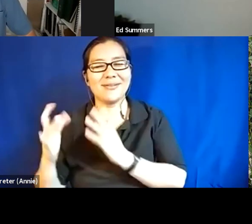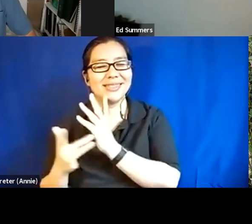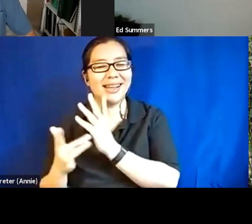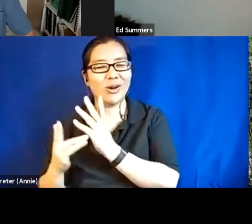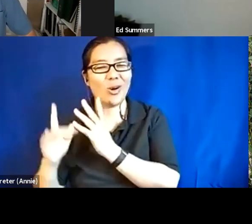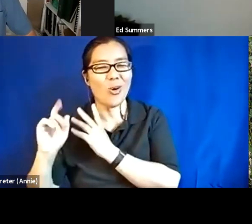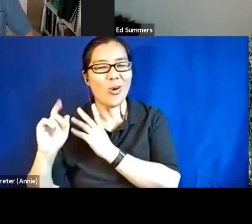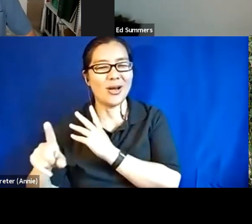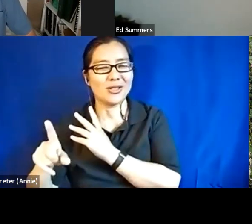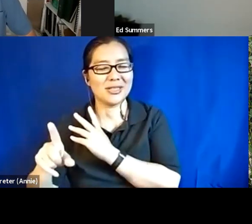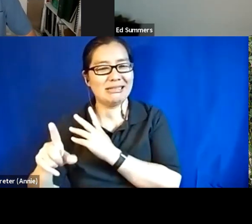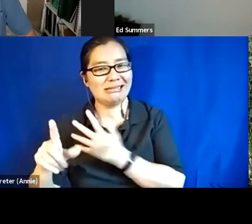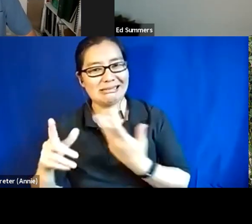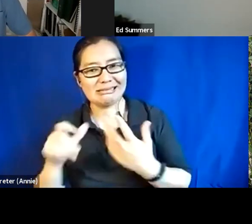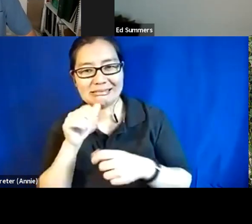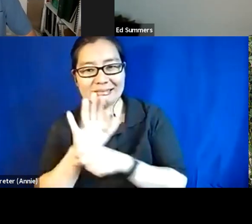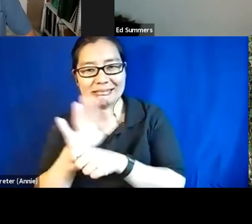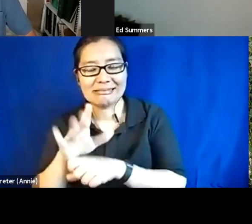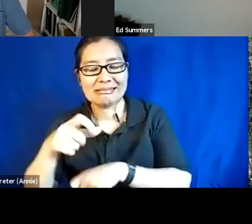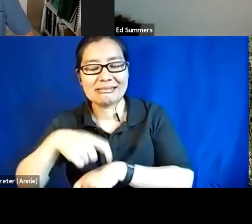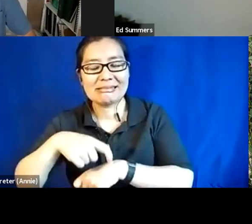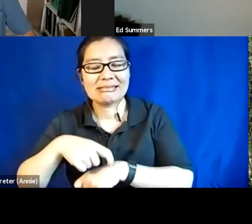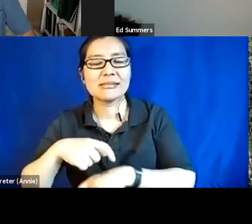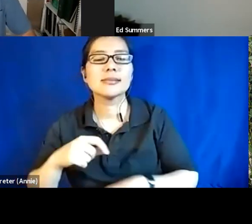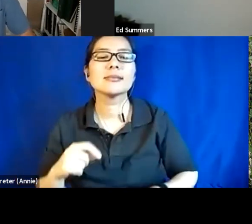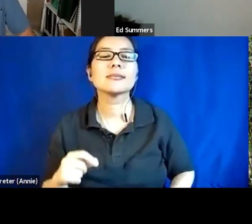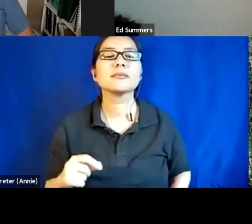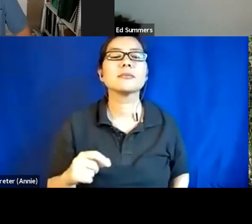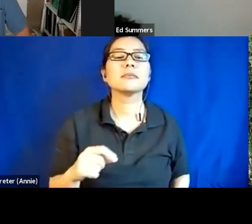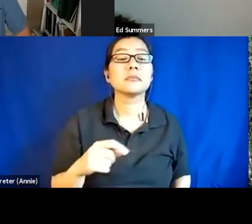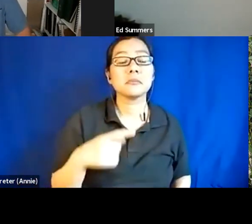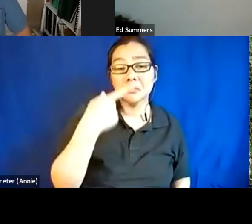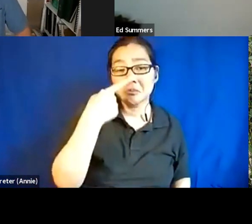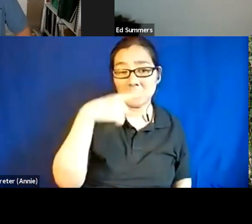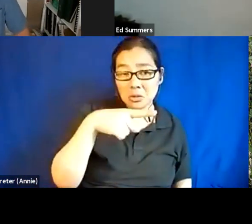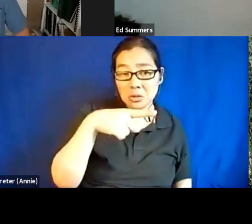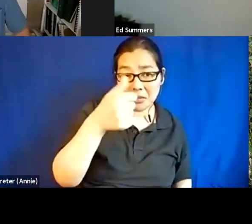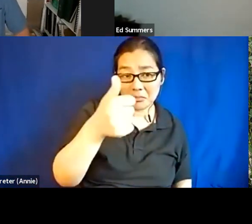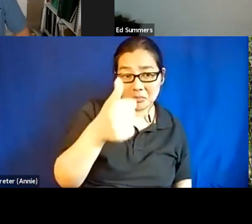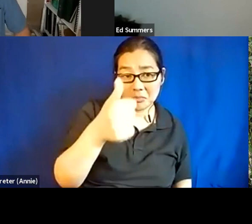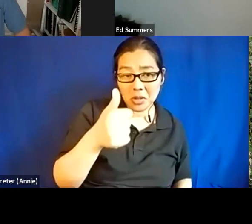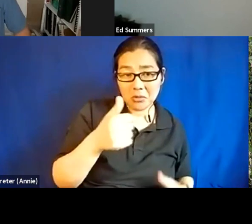have enough time for if you would like to share some closing thoughts before we conclude